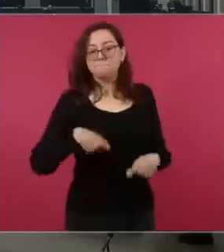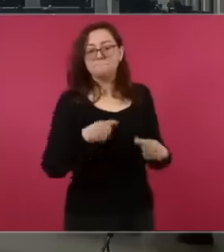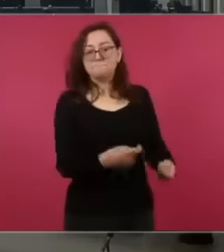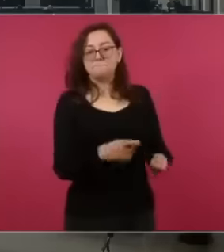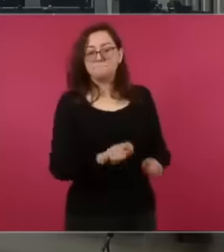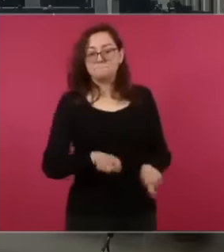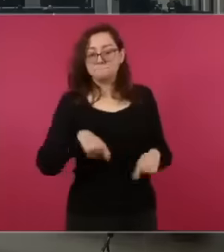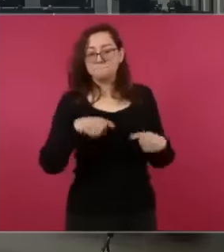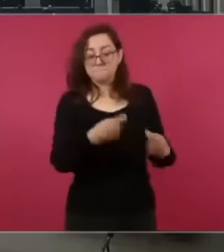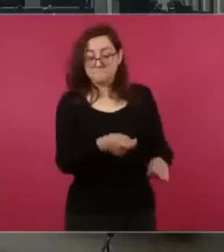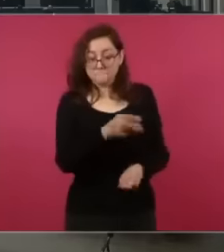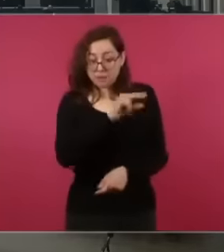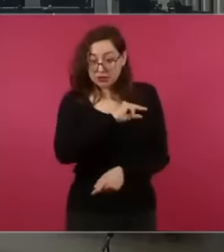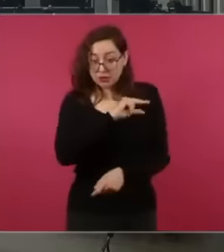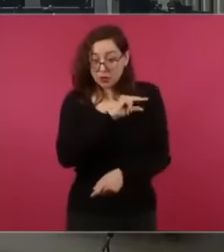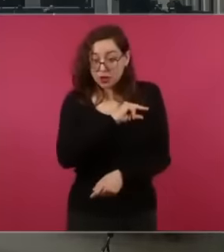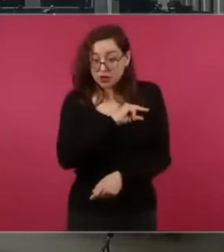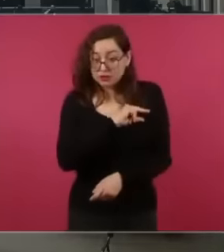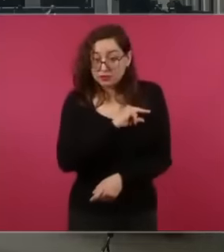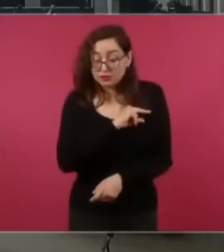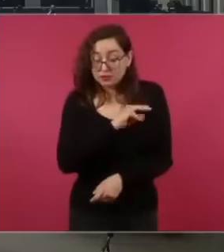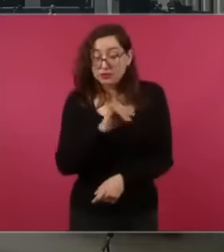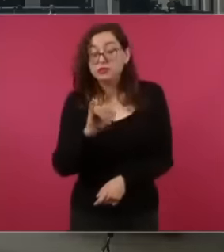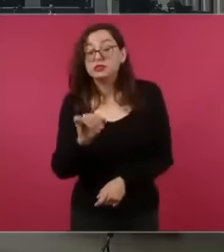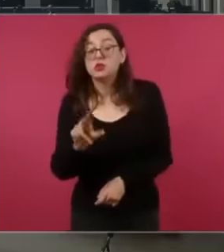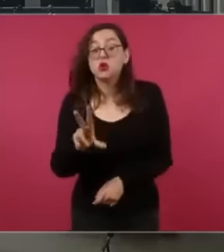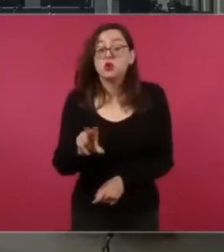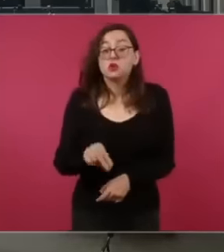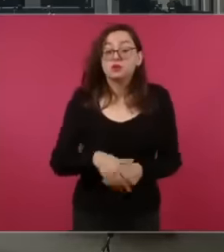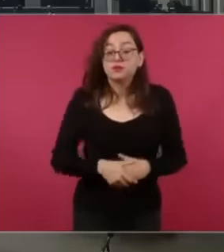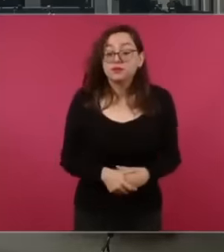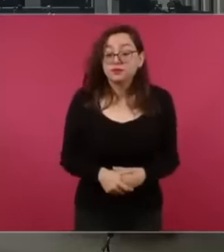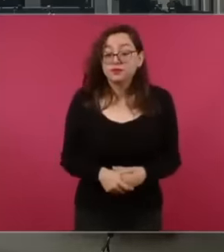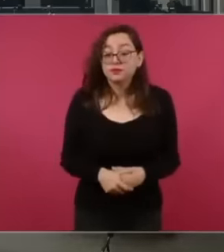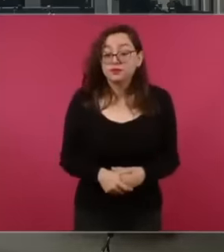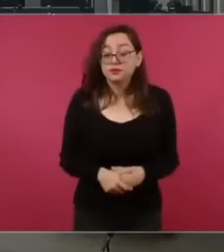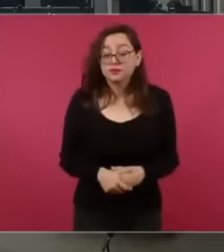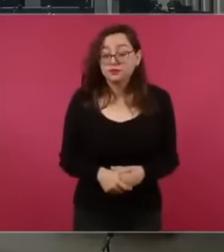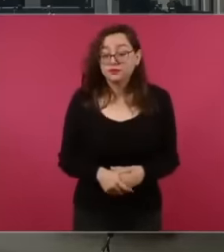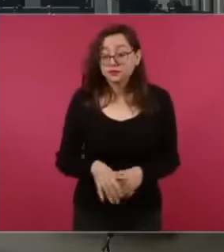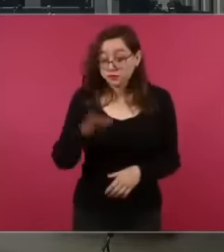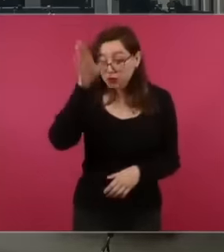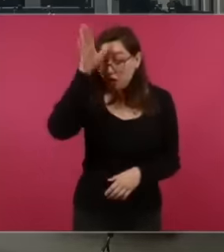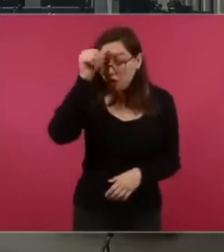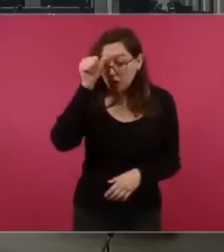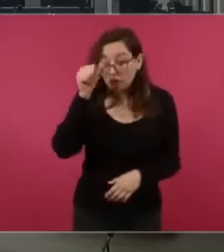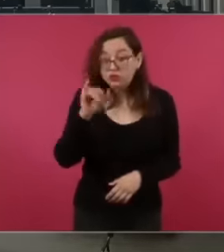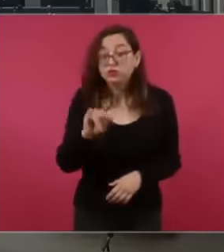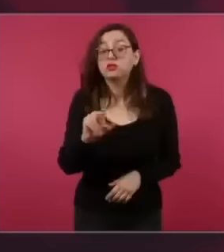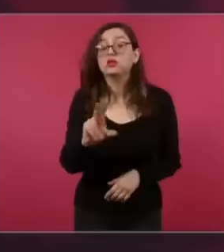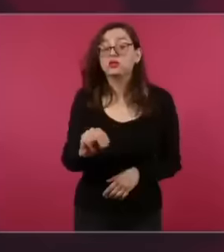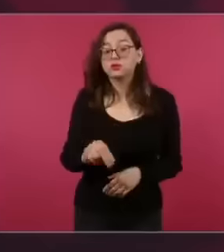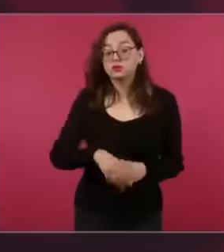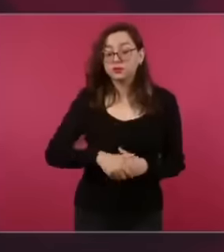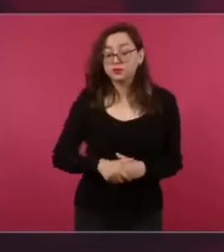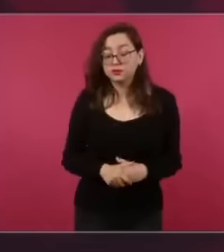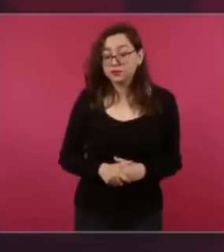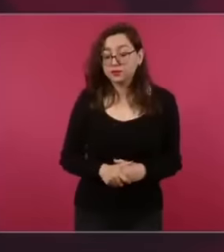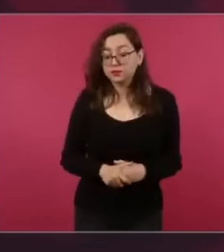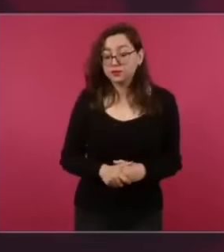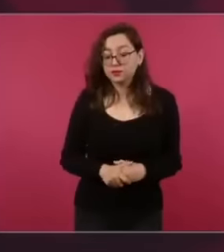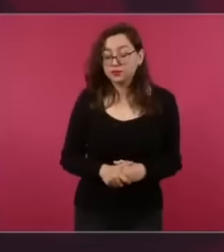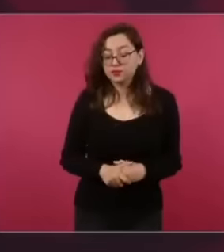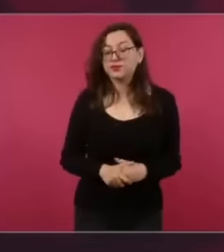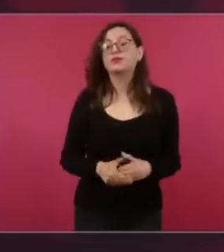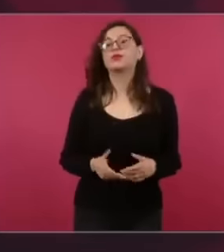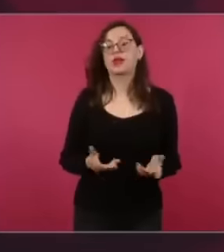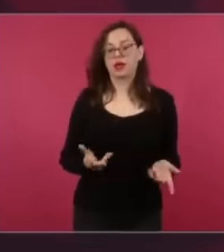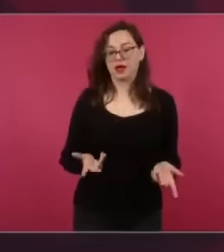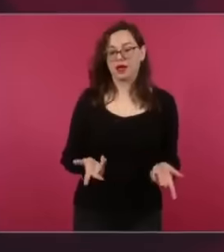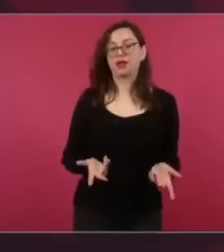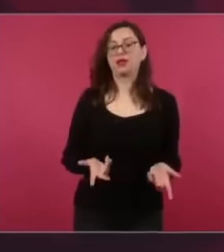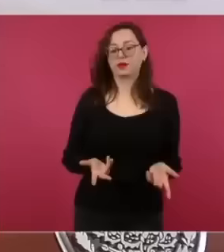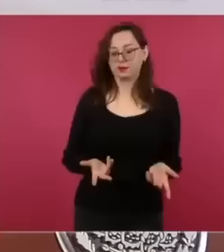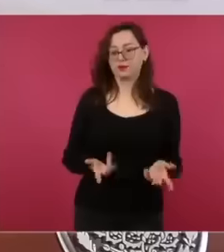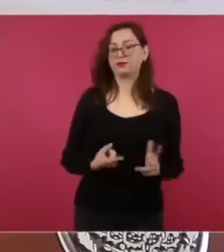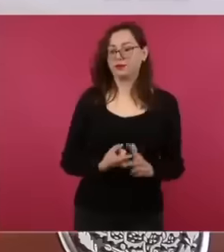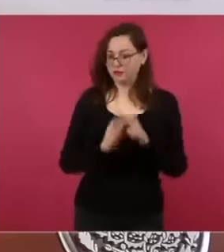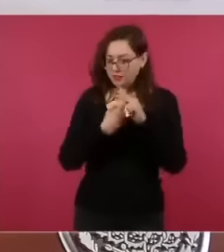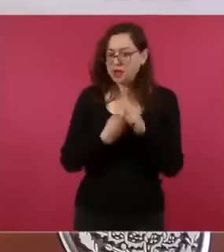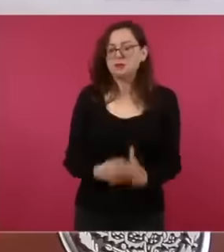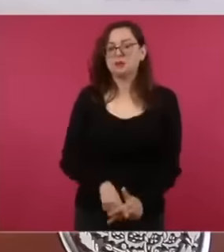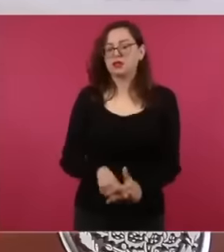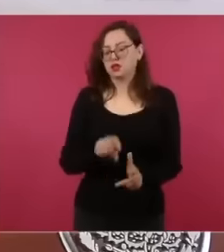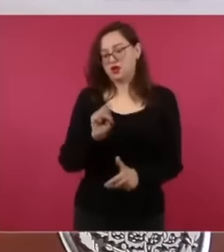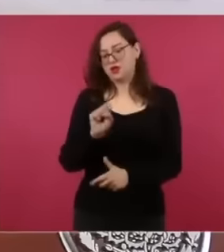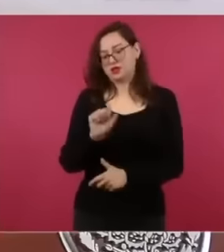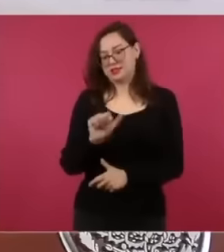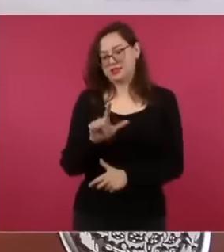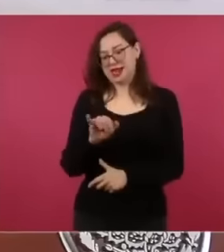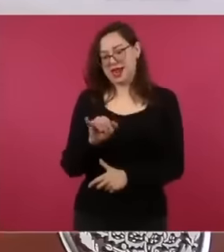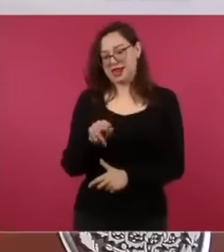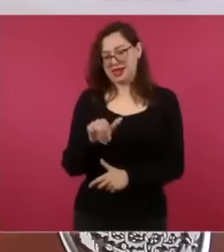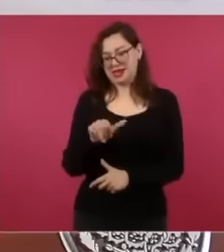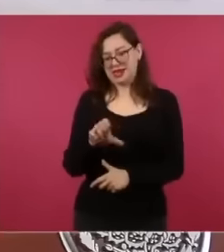not the piñata. Yes, the Grande one was with Salinas because it was the banks and